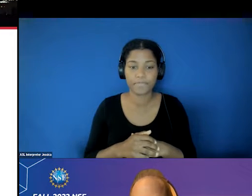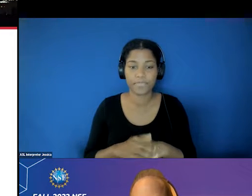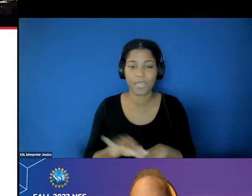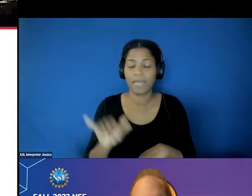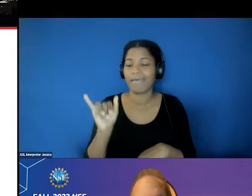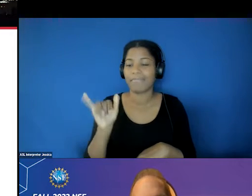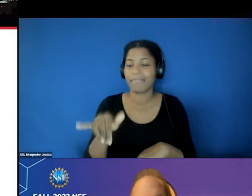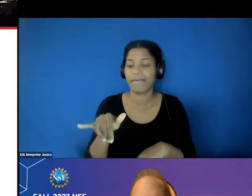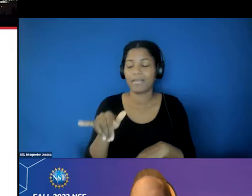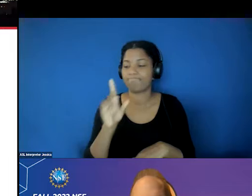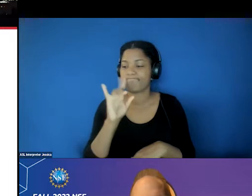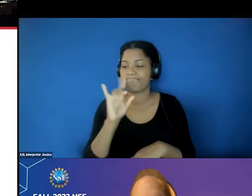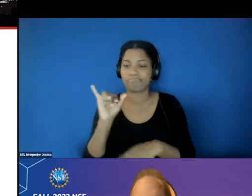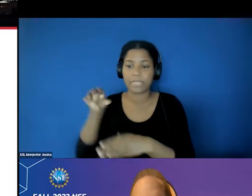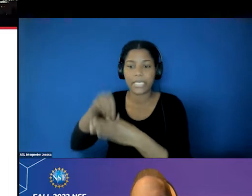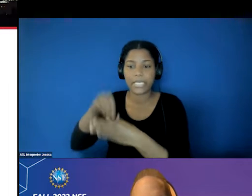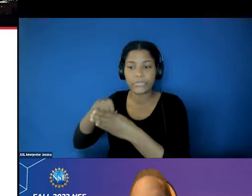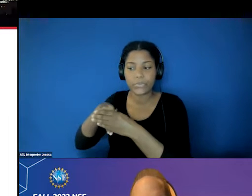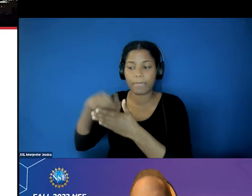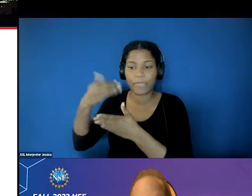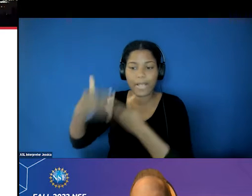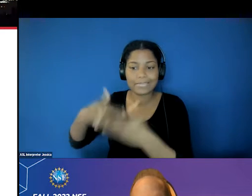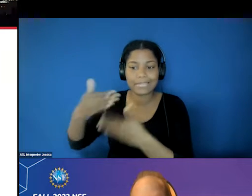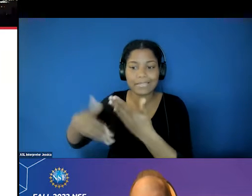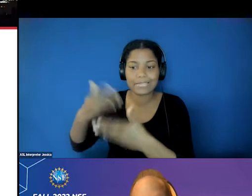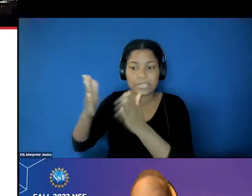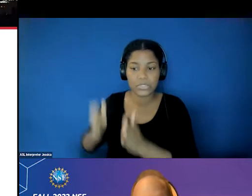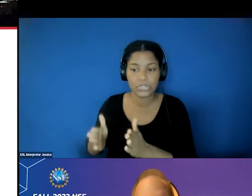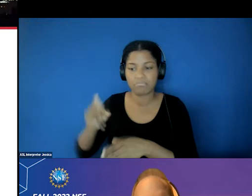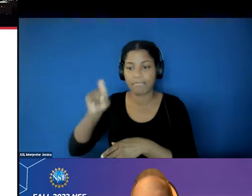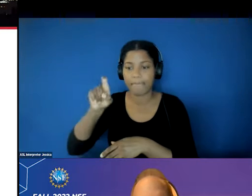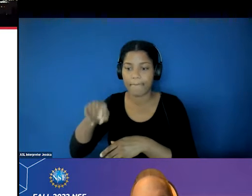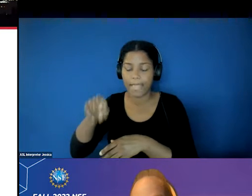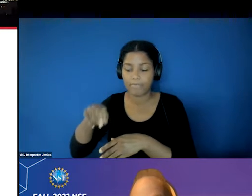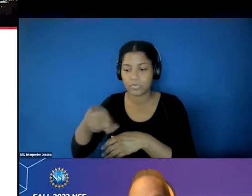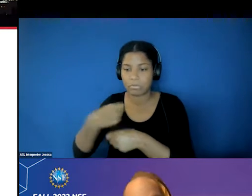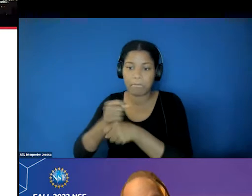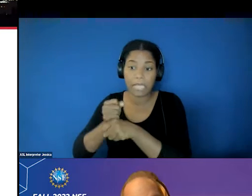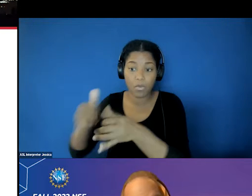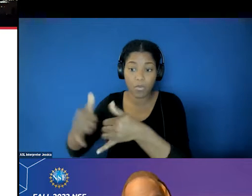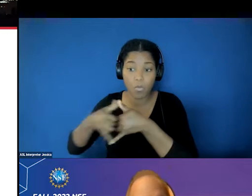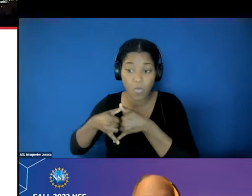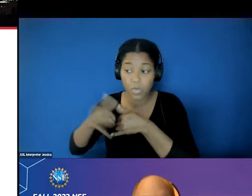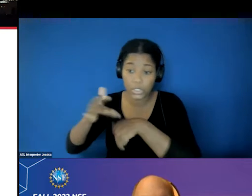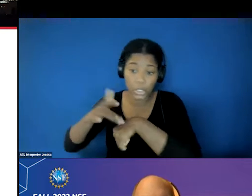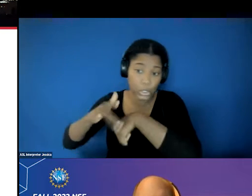internal processes that require us to get awards made earlier rather than later.